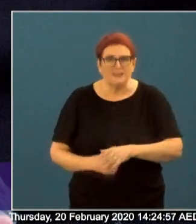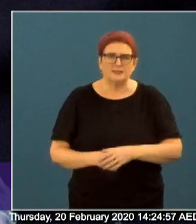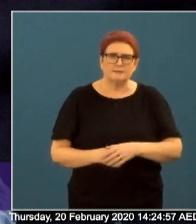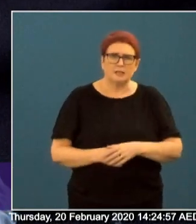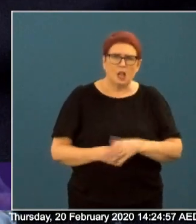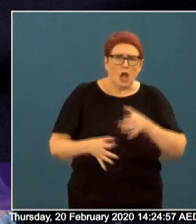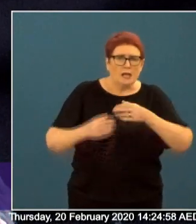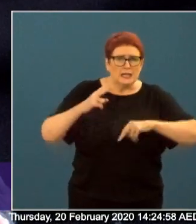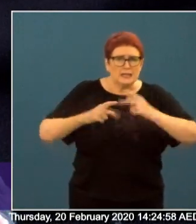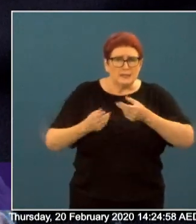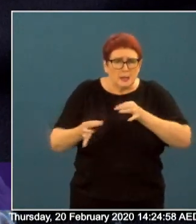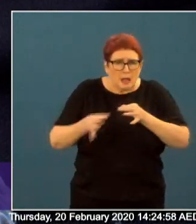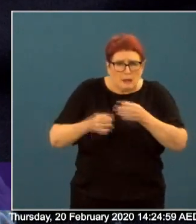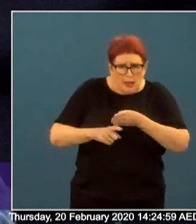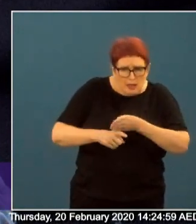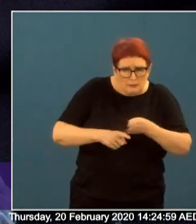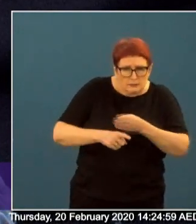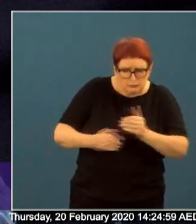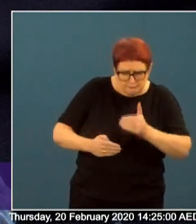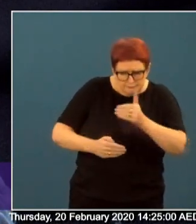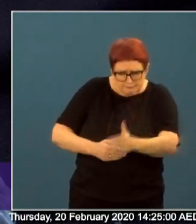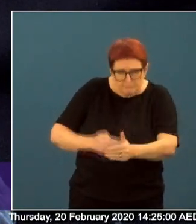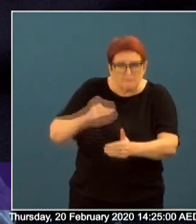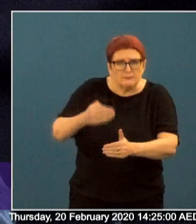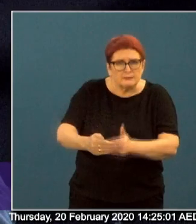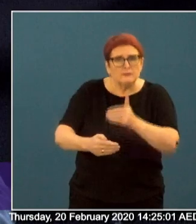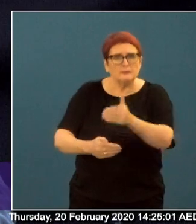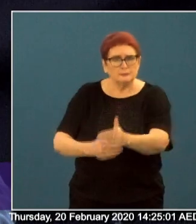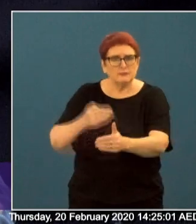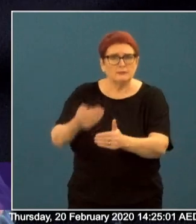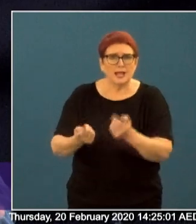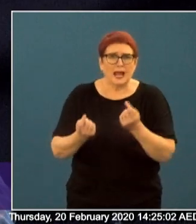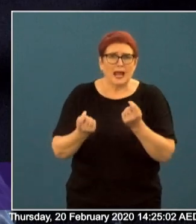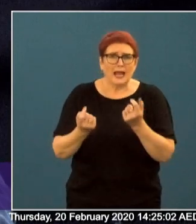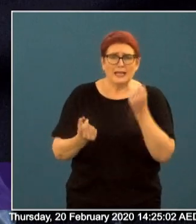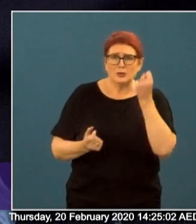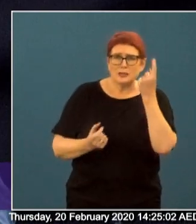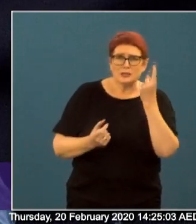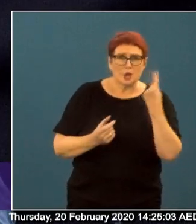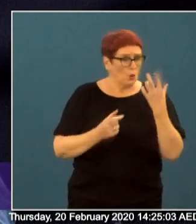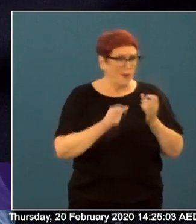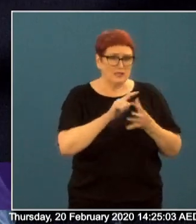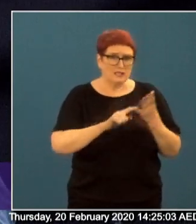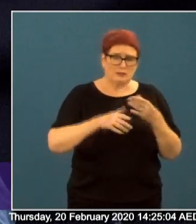pathways for each core component of the health service that is, really, accessible to people with disability and their families.